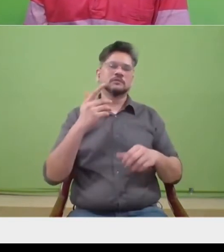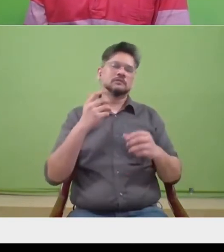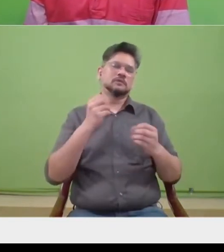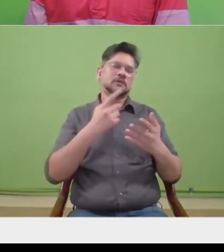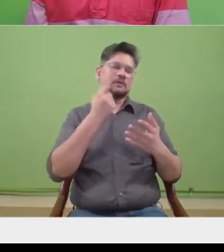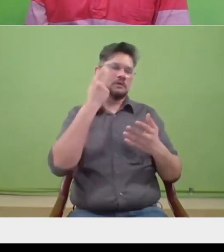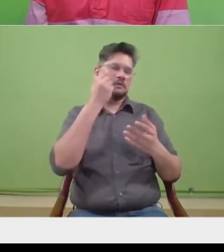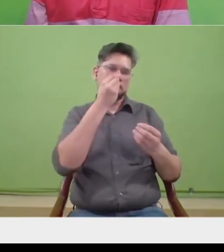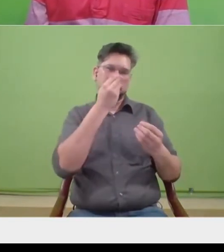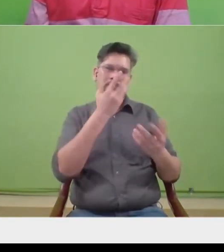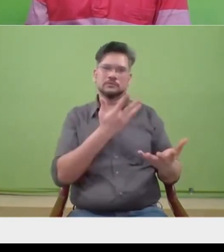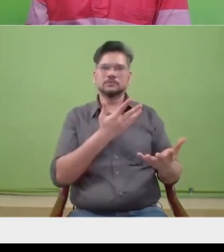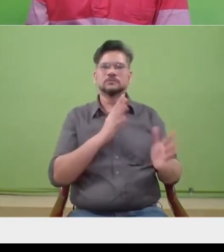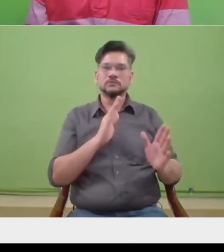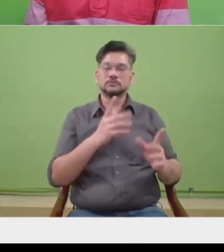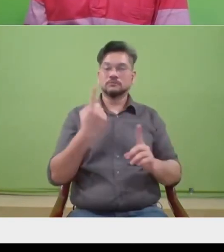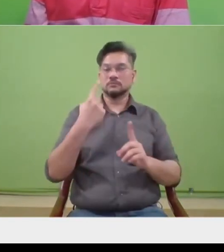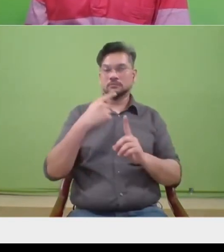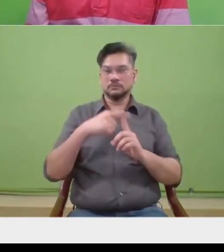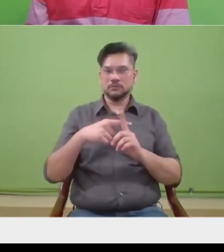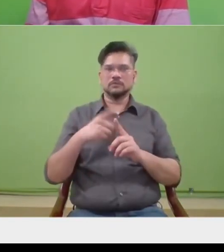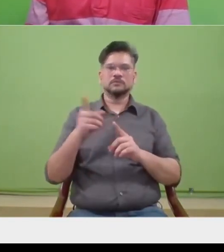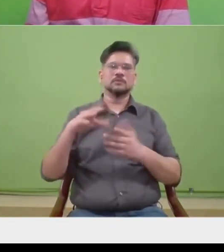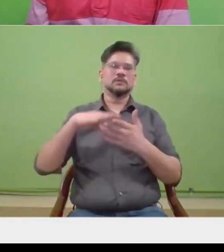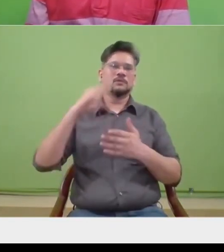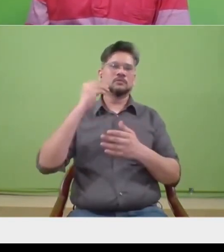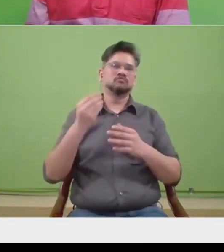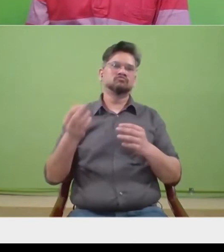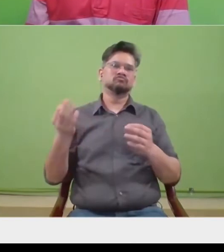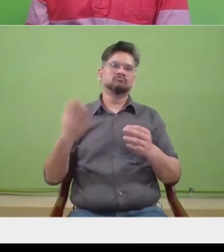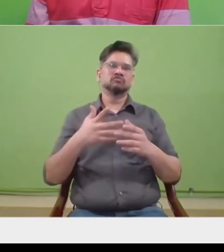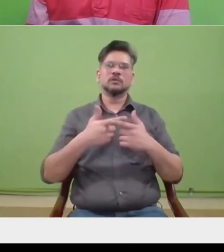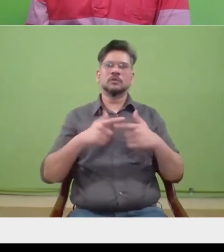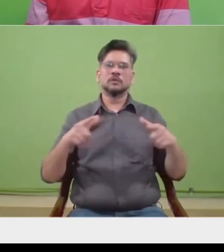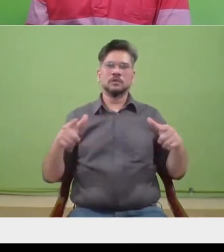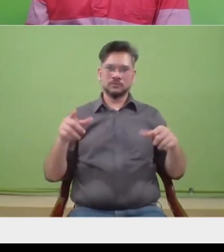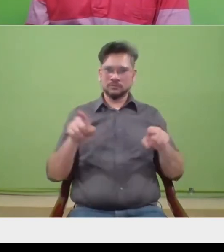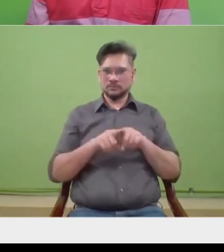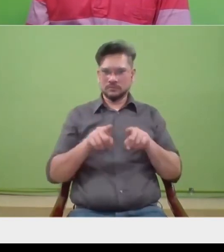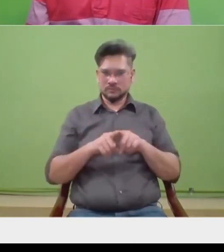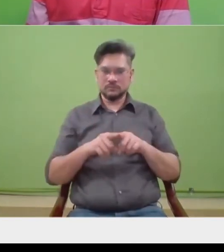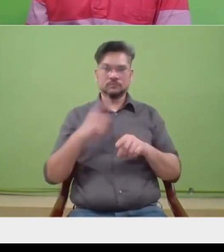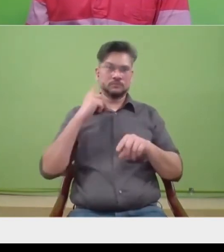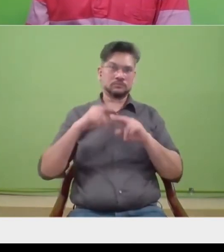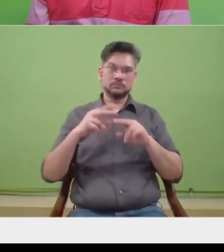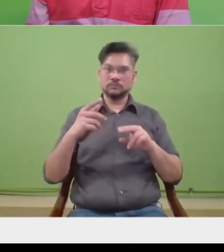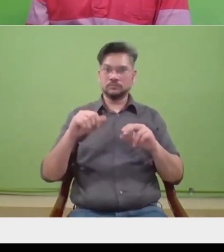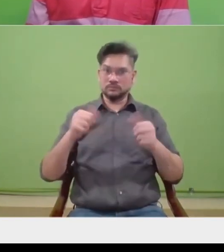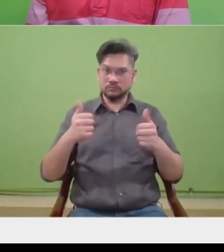will additionally learn a language and that if this happens successfully at a mass scale then